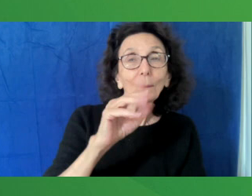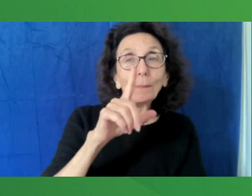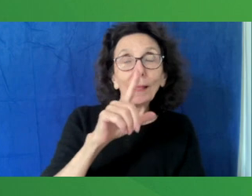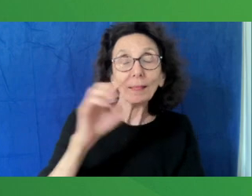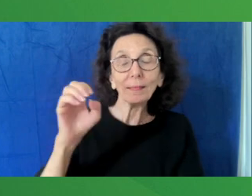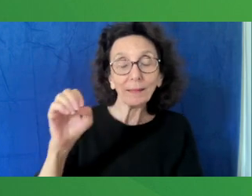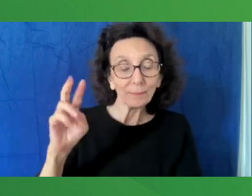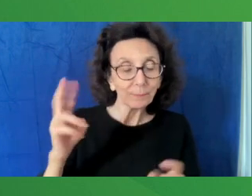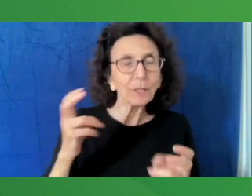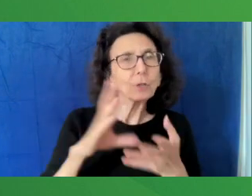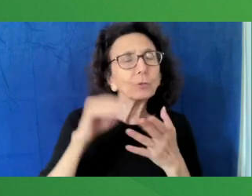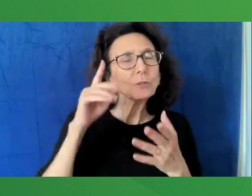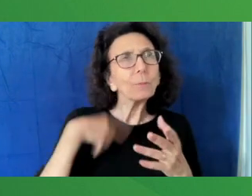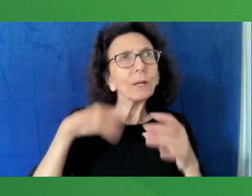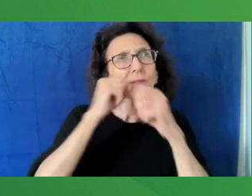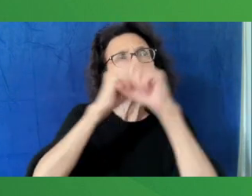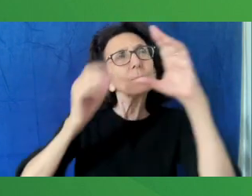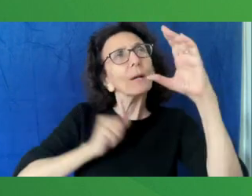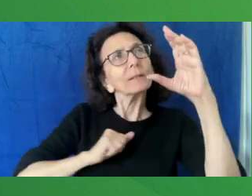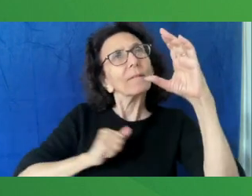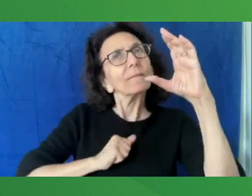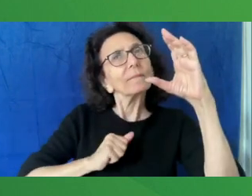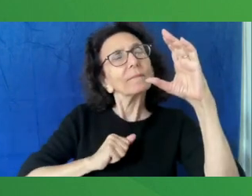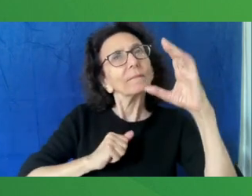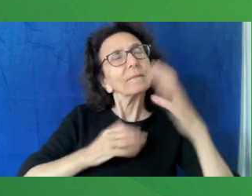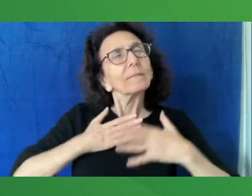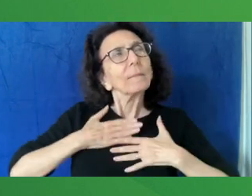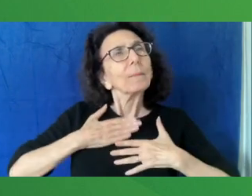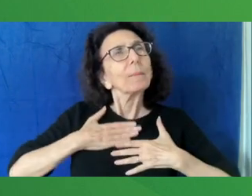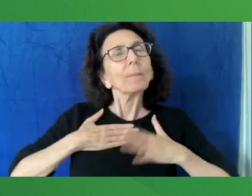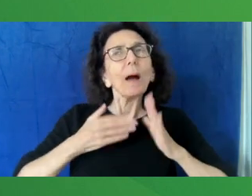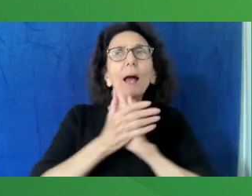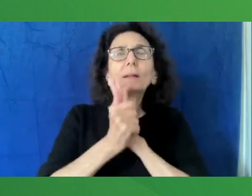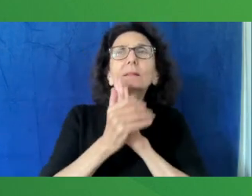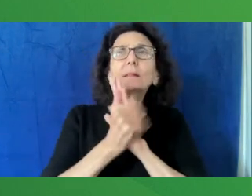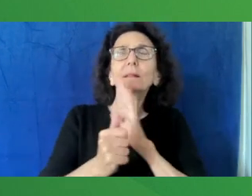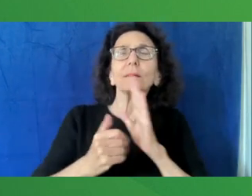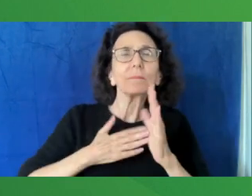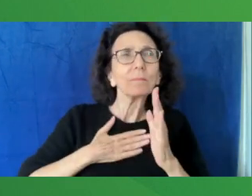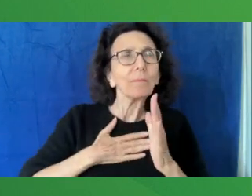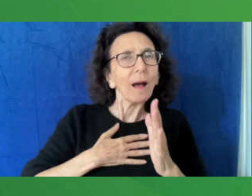themselves with their own individual skills and talents as having the potential to be